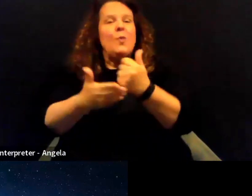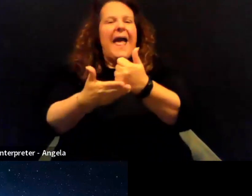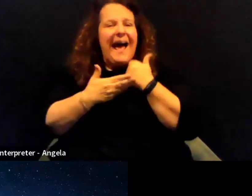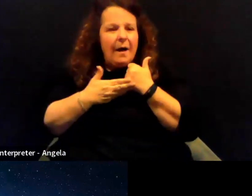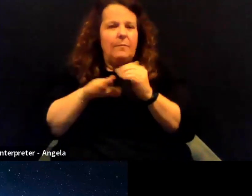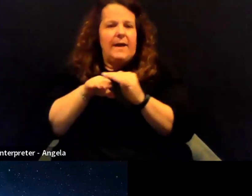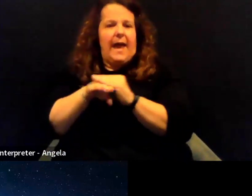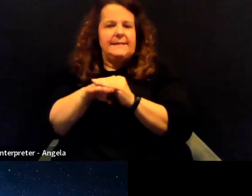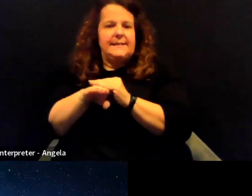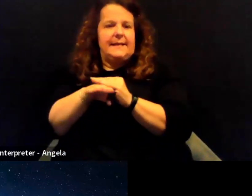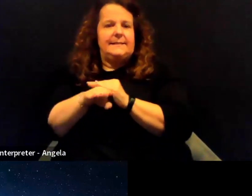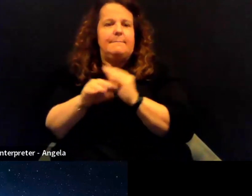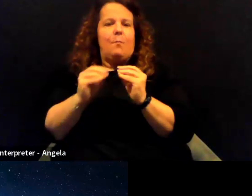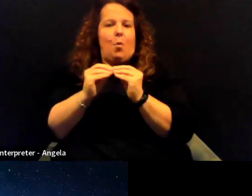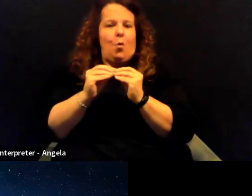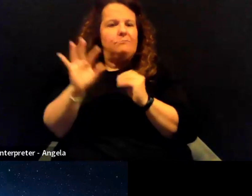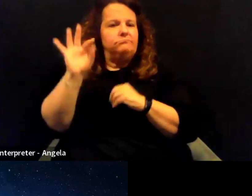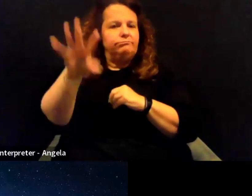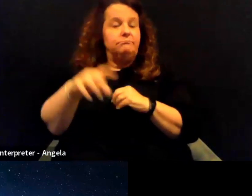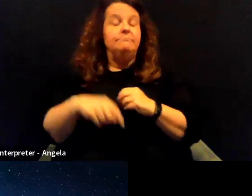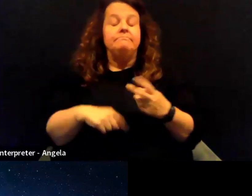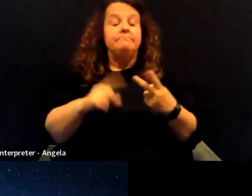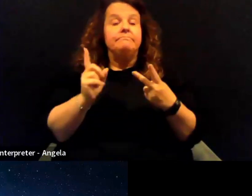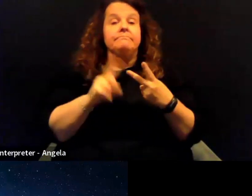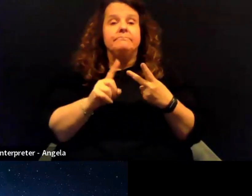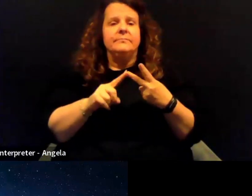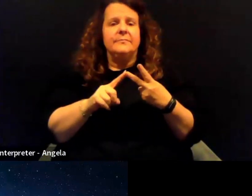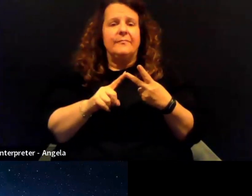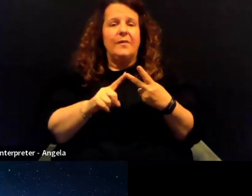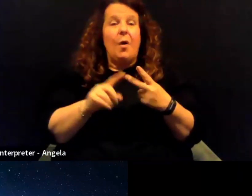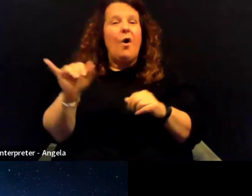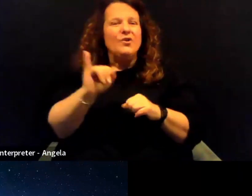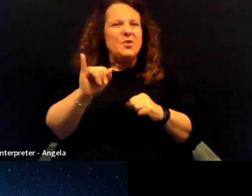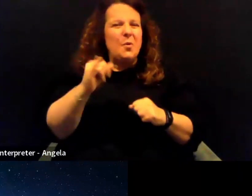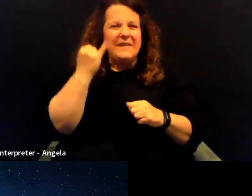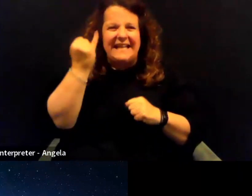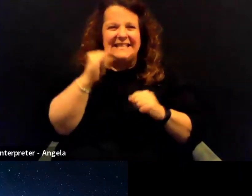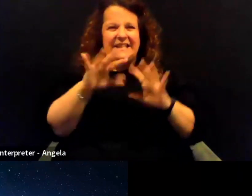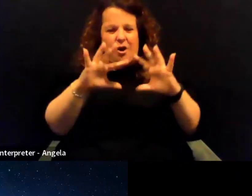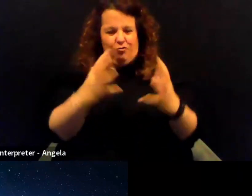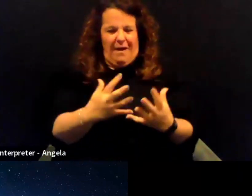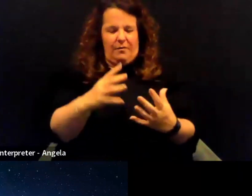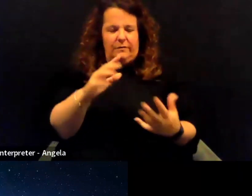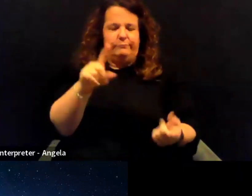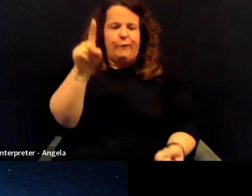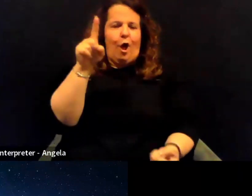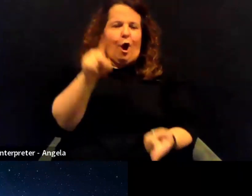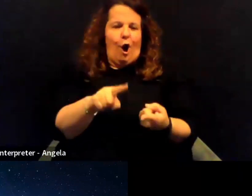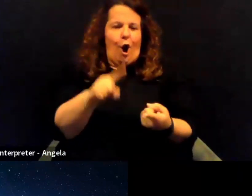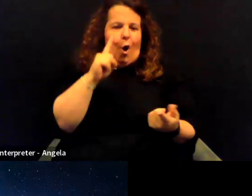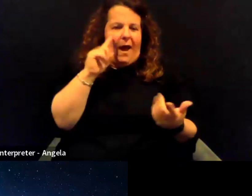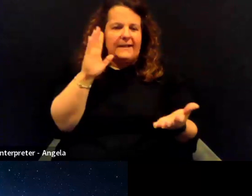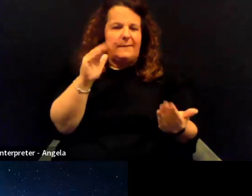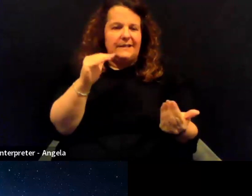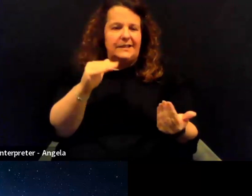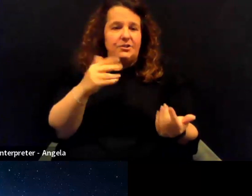So that's one thing I wanted to say. The second, that idea of low expectations , we don't even know when we do that, if that